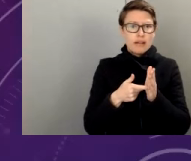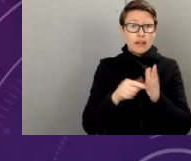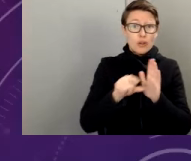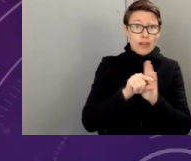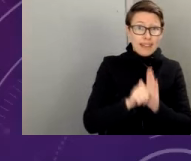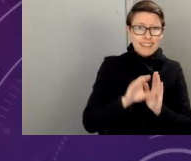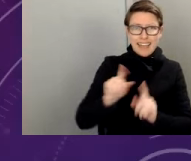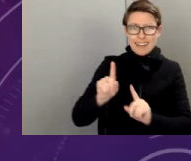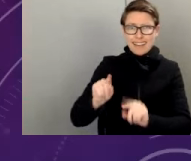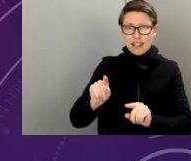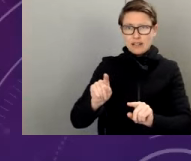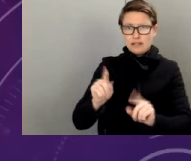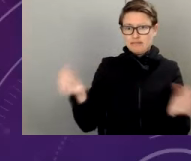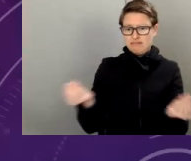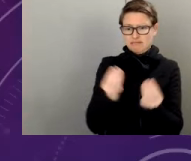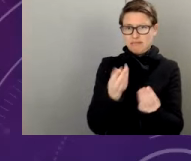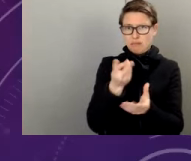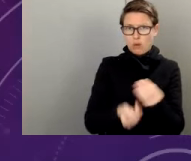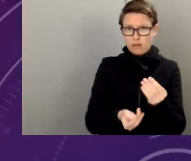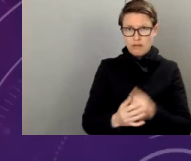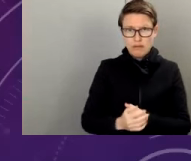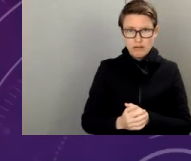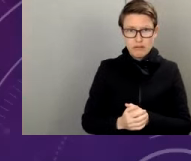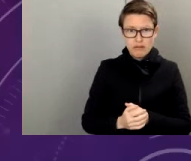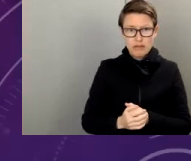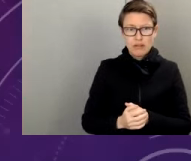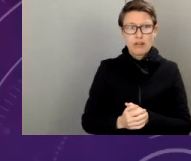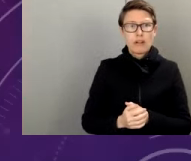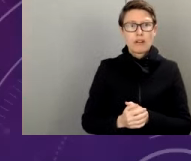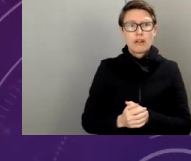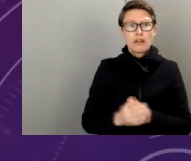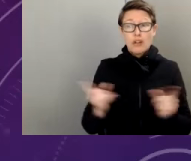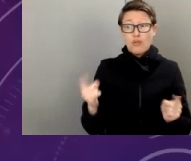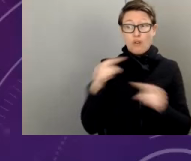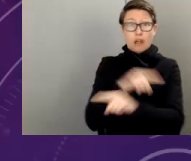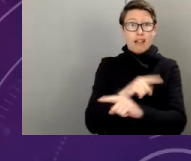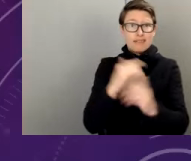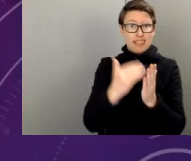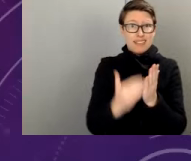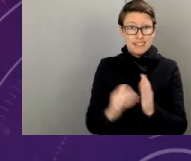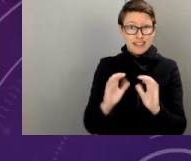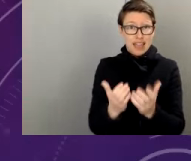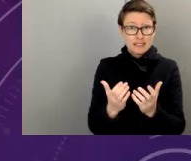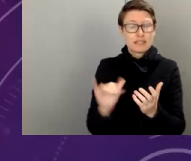cross listed courses I know in canvas when you do your classes for lecture and whatnot, you know they're all mixed together.